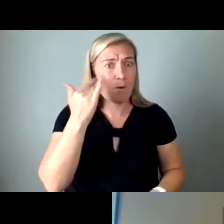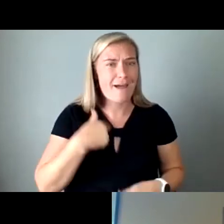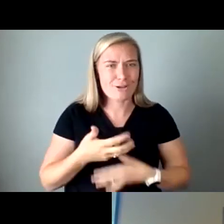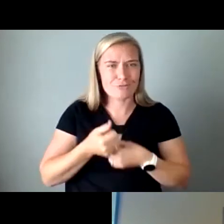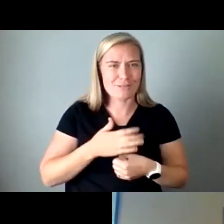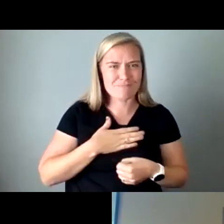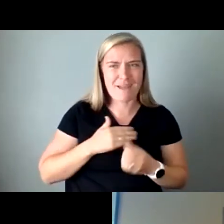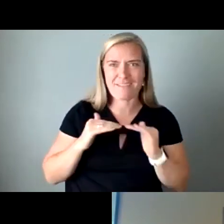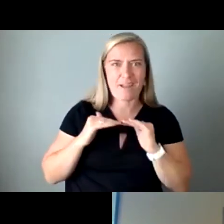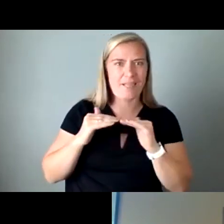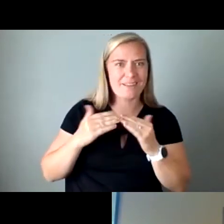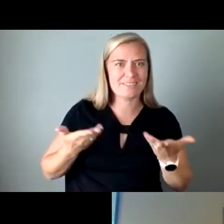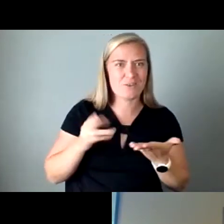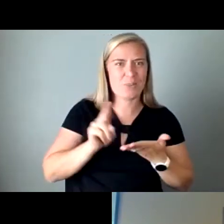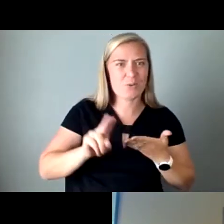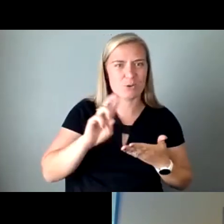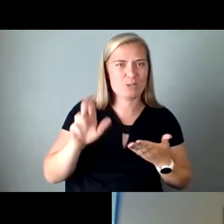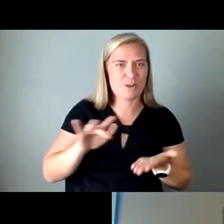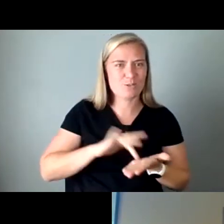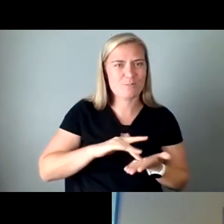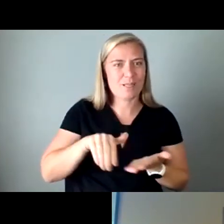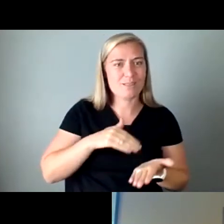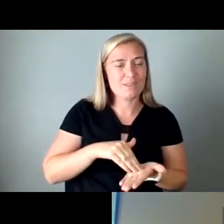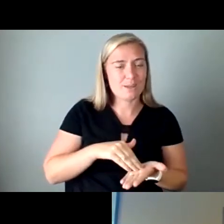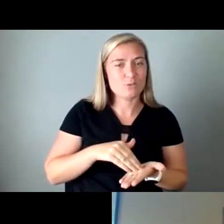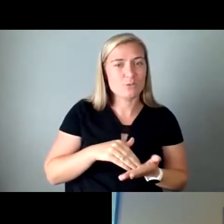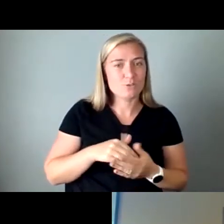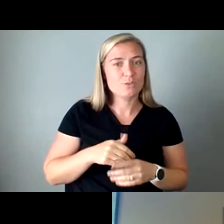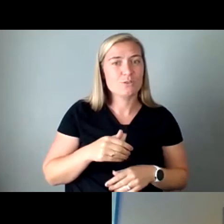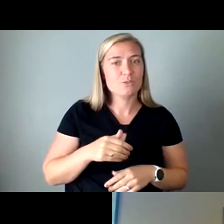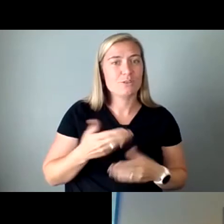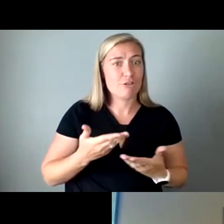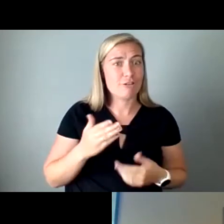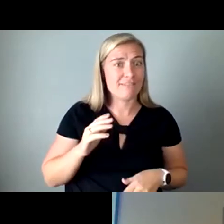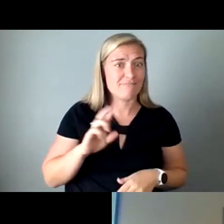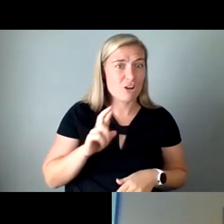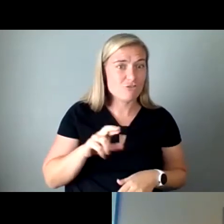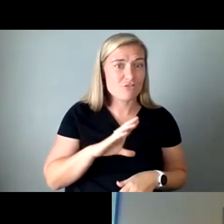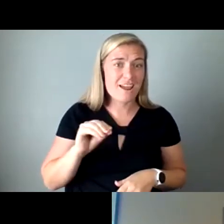in the University of Rochester Medical Center, here in the city, and in our county. There are lots of